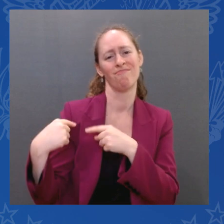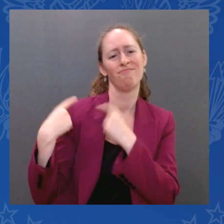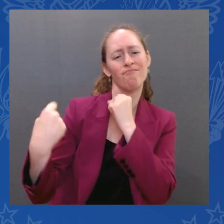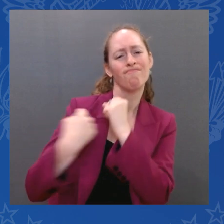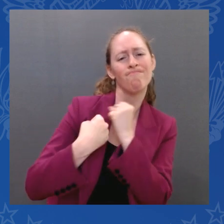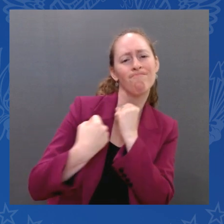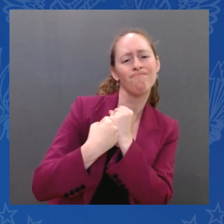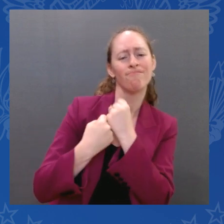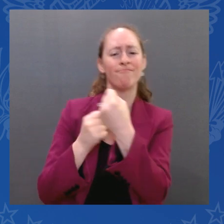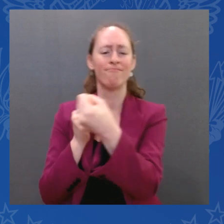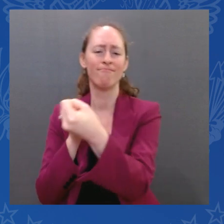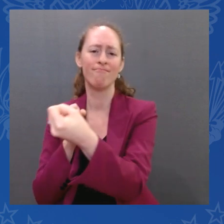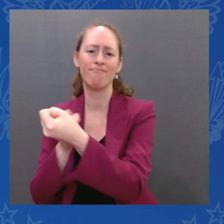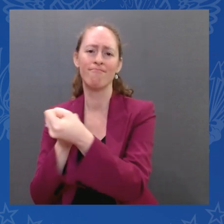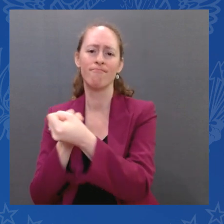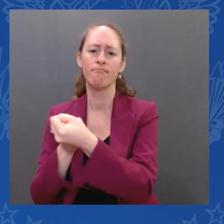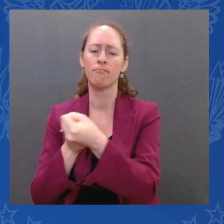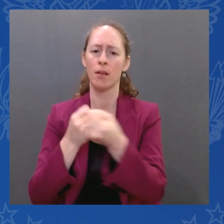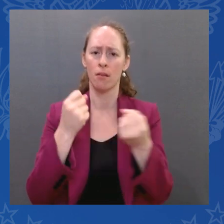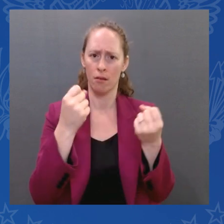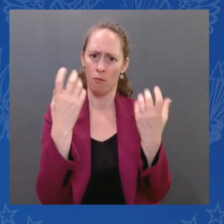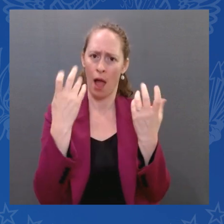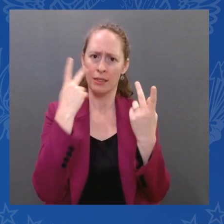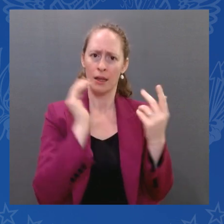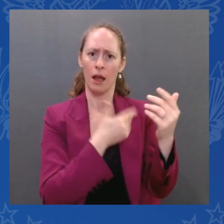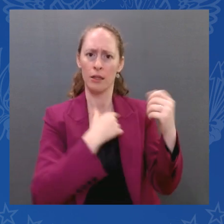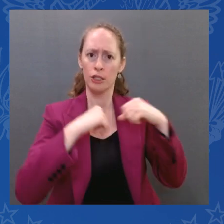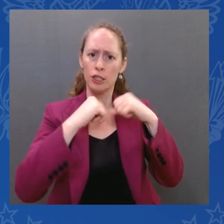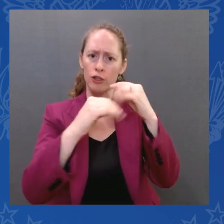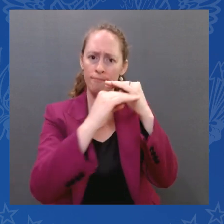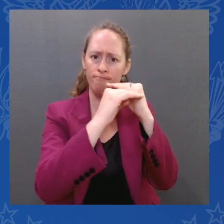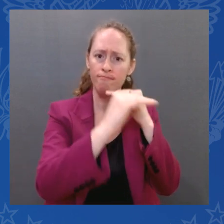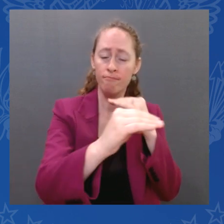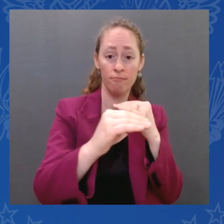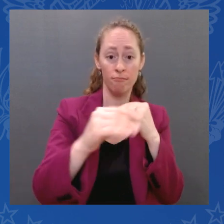In this visit, you will discuss the security challenges